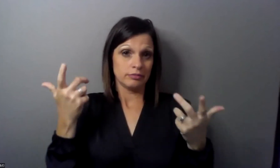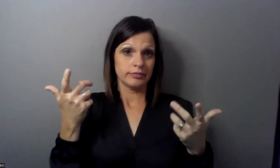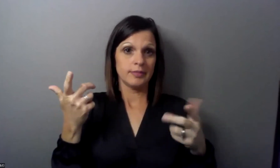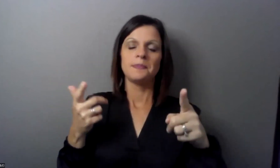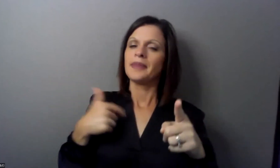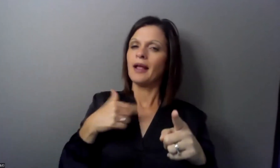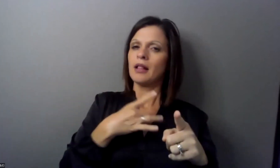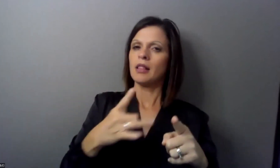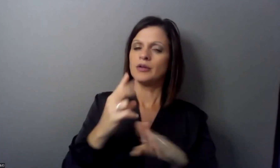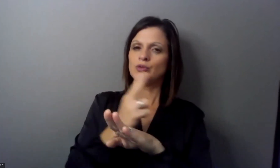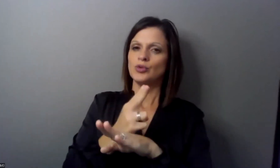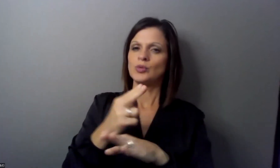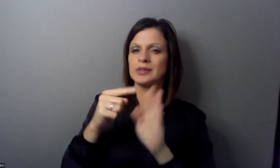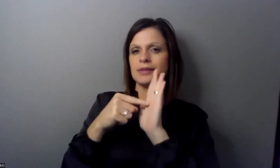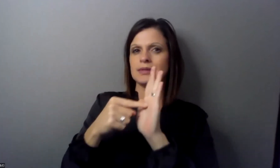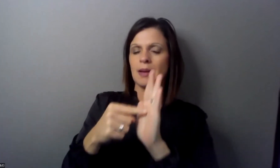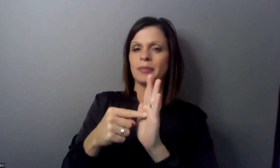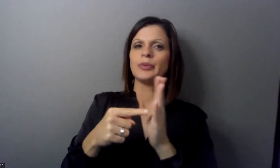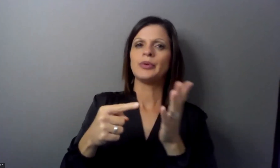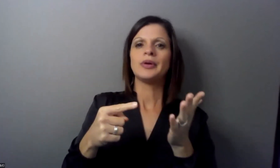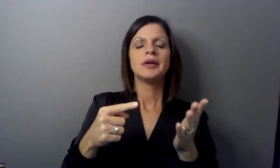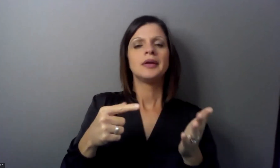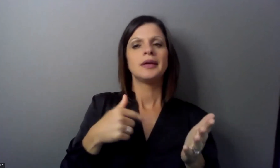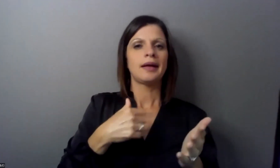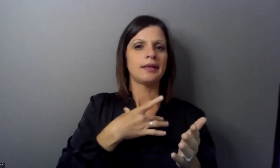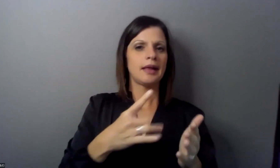I've kind of used this to build a story around this.